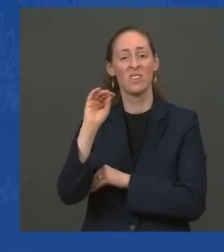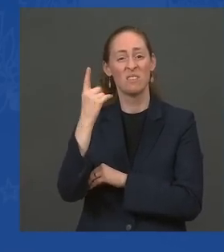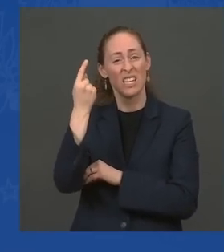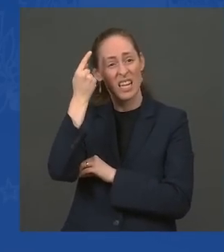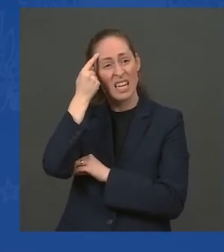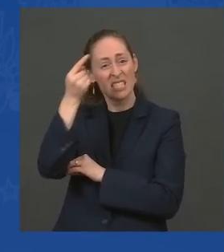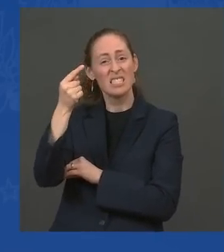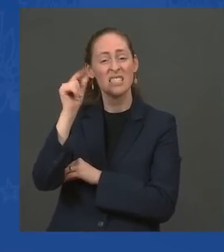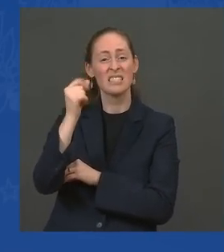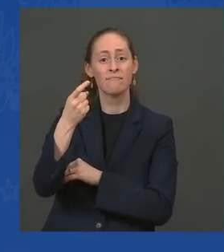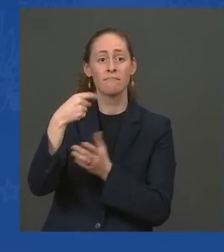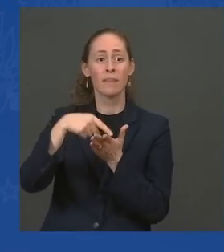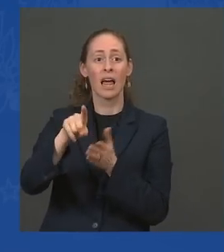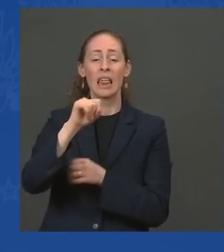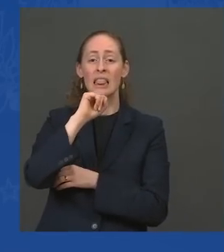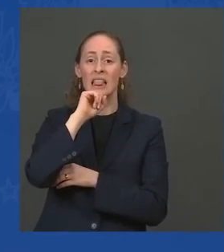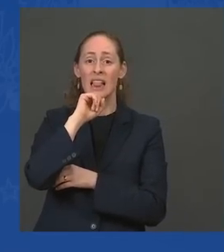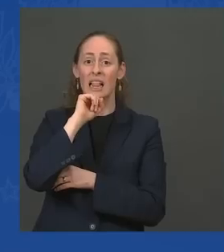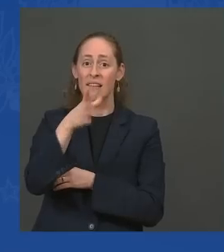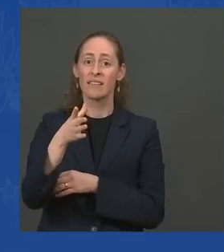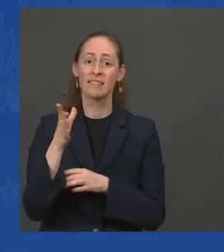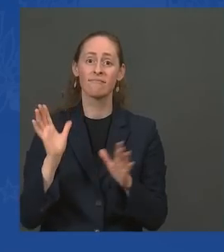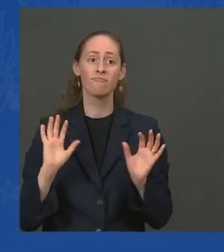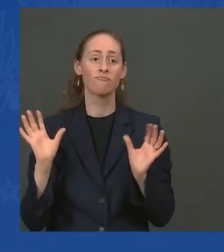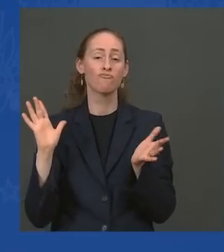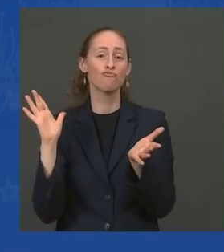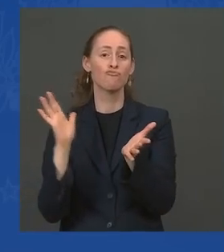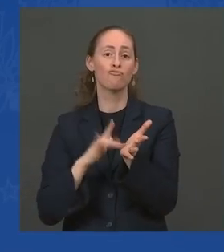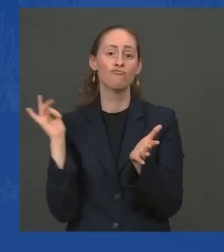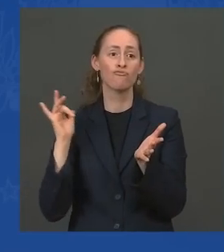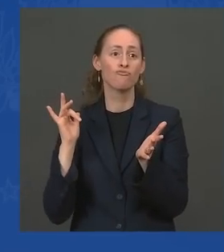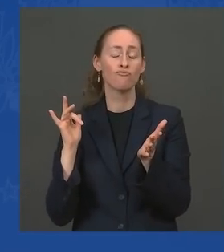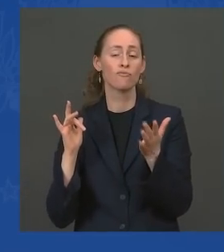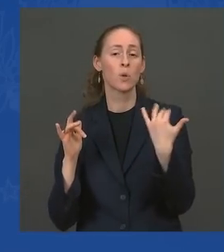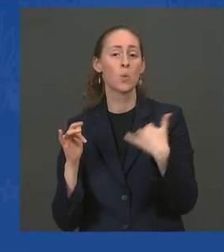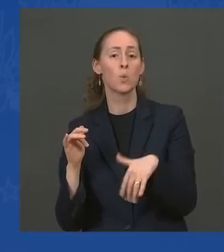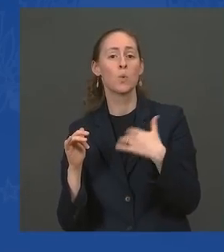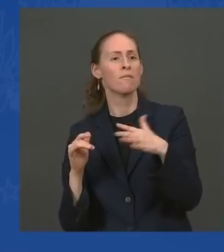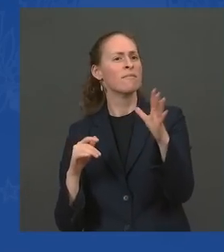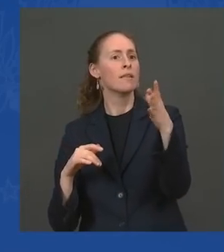in federal taxes the last several years. And guess what? They made $40 billion.